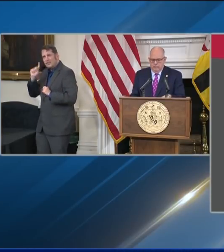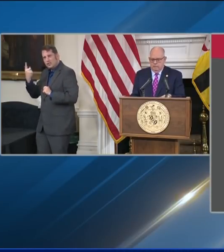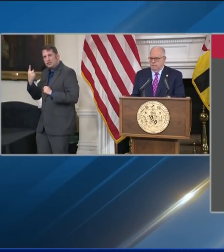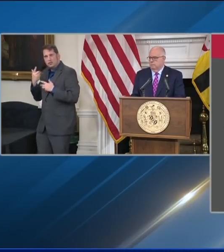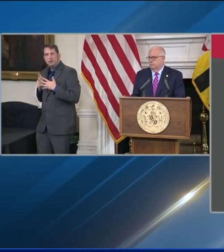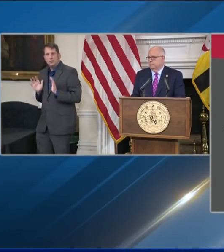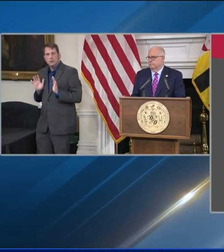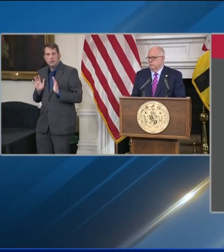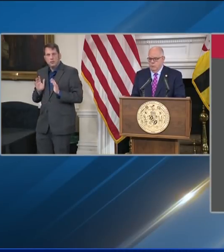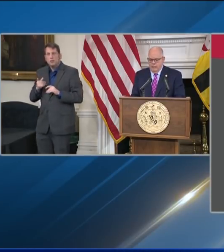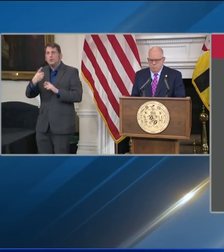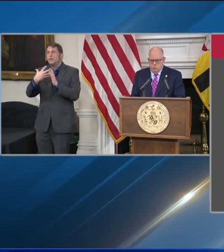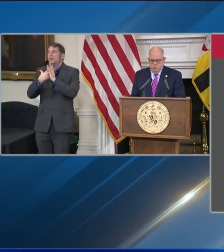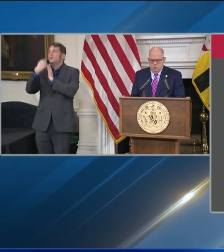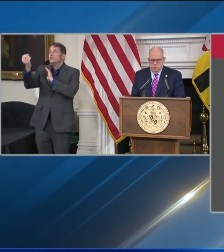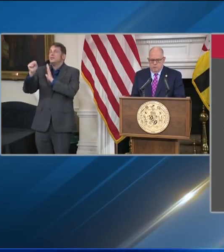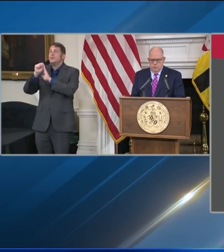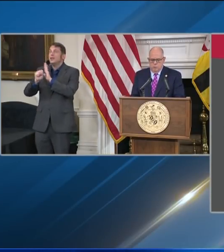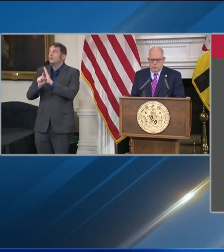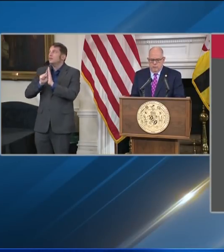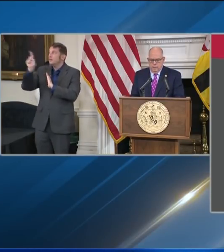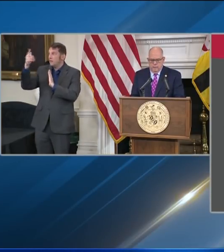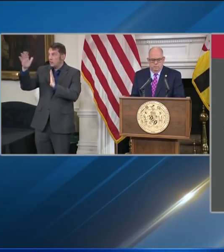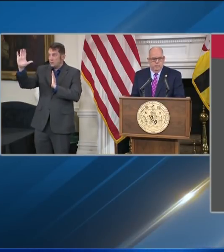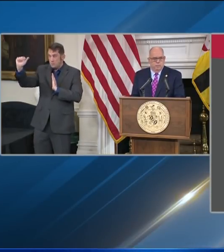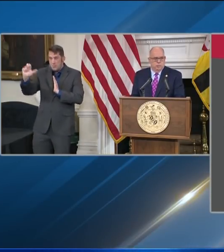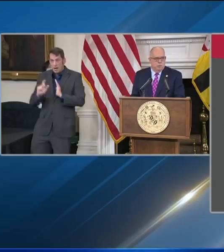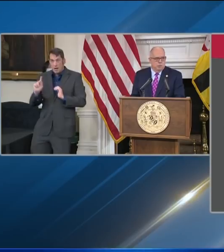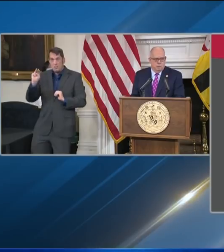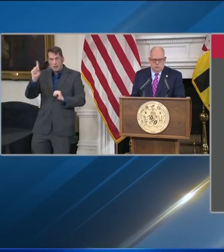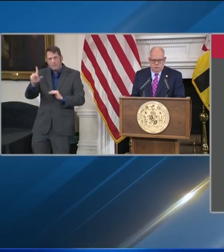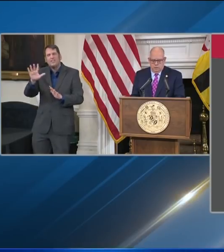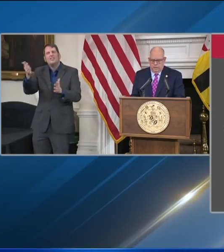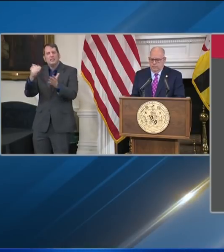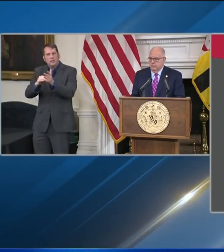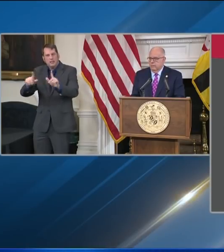YOU WERE RETURNING FROM ANY OUT-OF-STATE TRAVEL. GET A TEST.